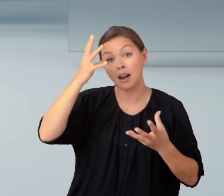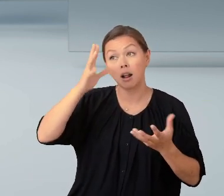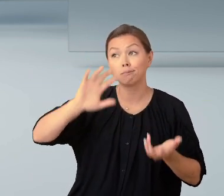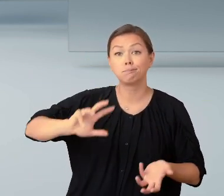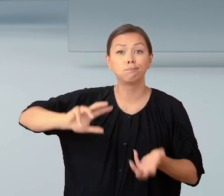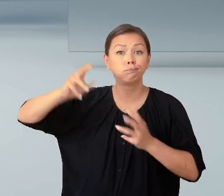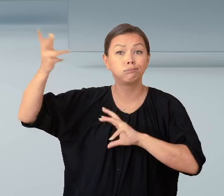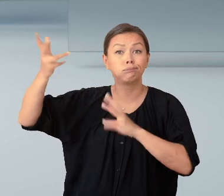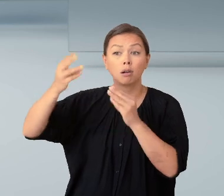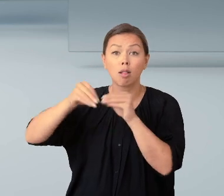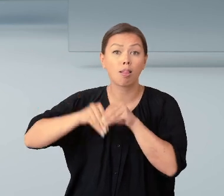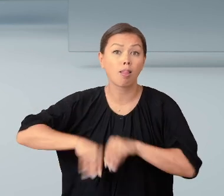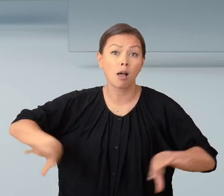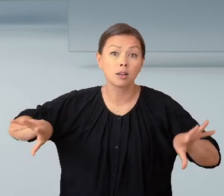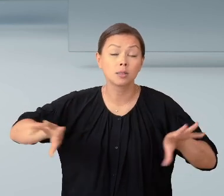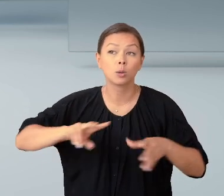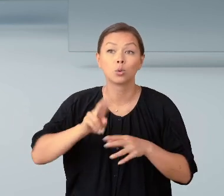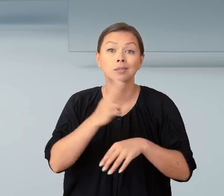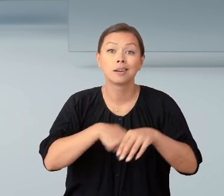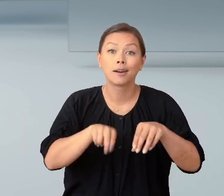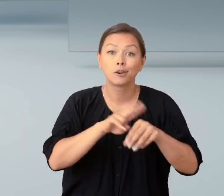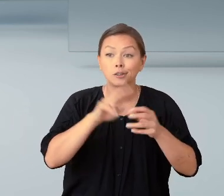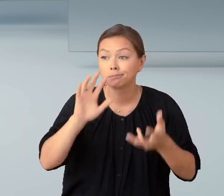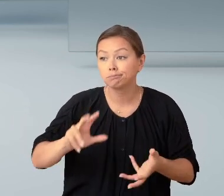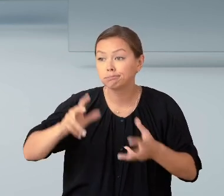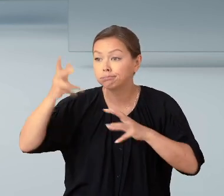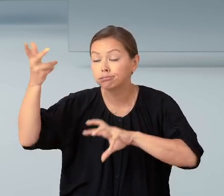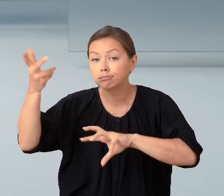other disruptions that could be more devastating in an on-premise